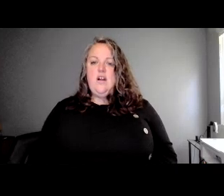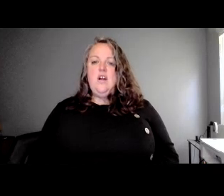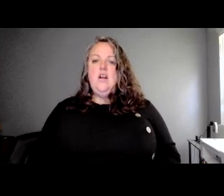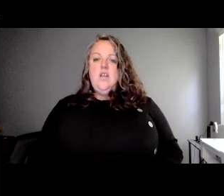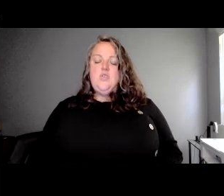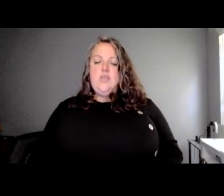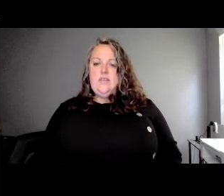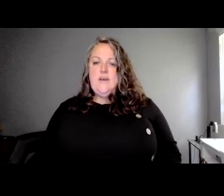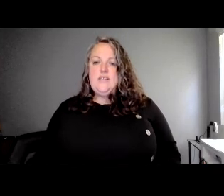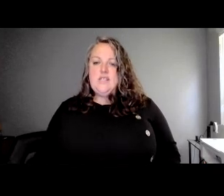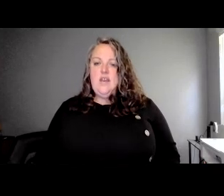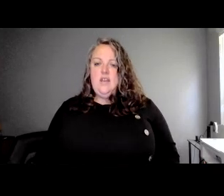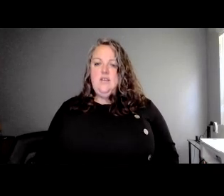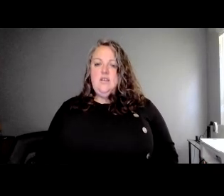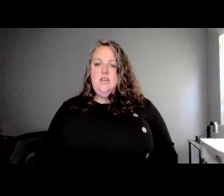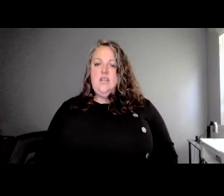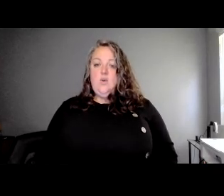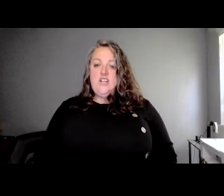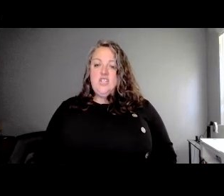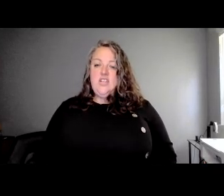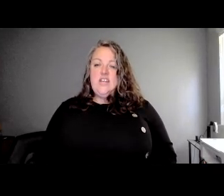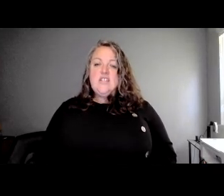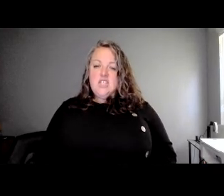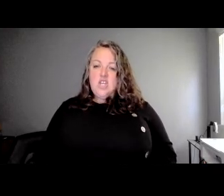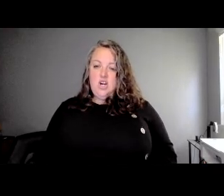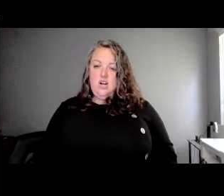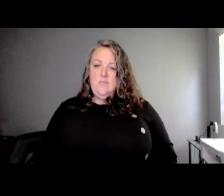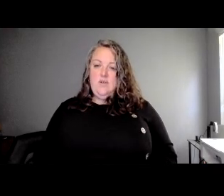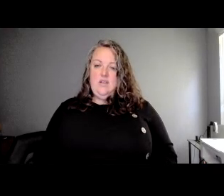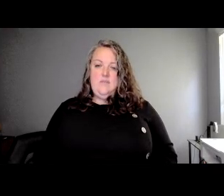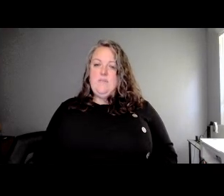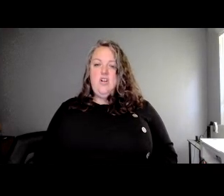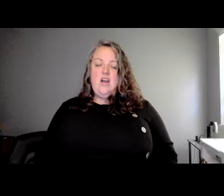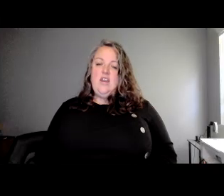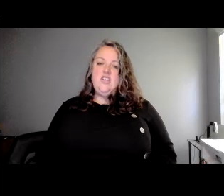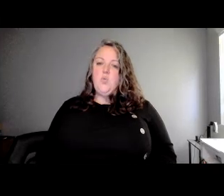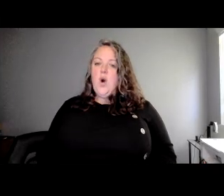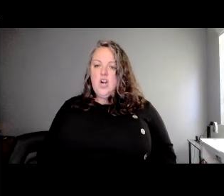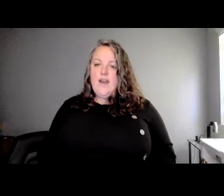there so that the bus can you know actually get to the curb and people are not needing to walk